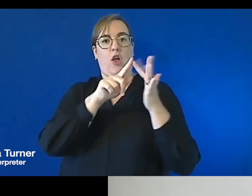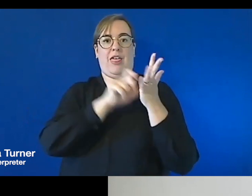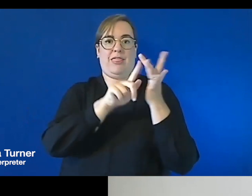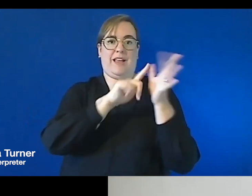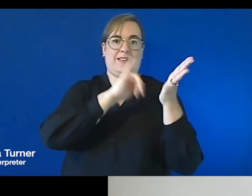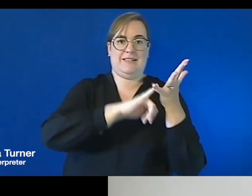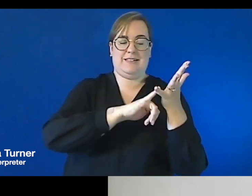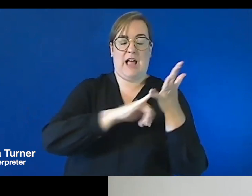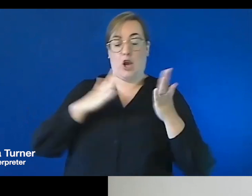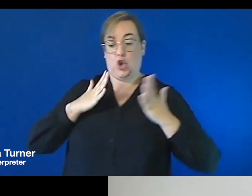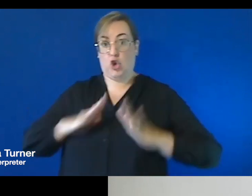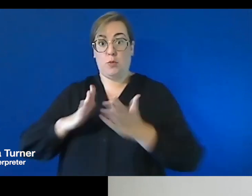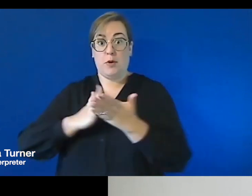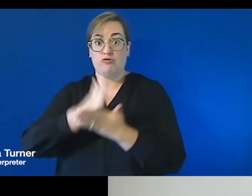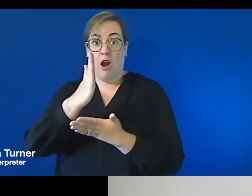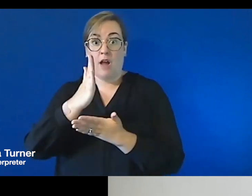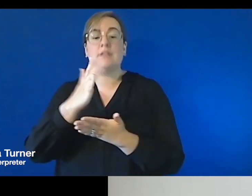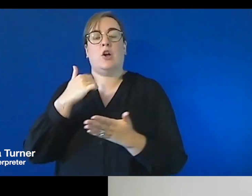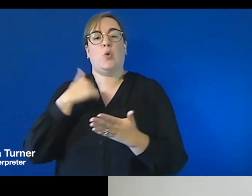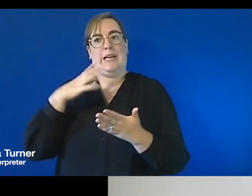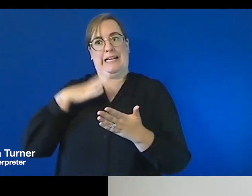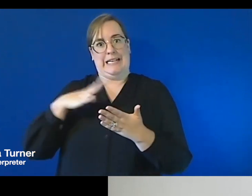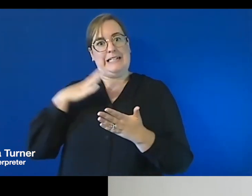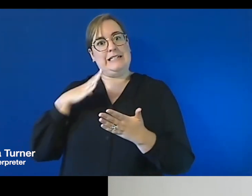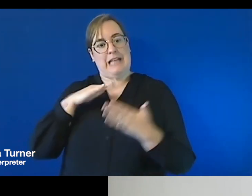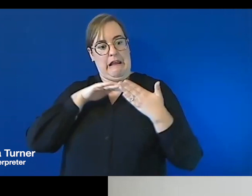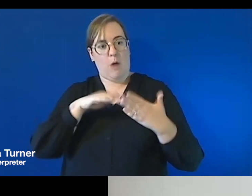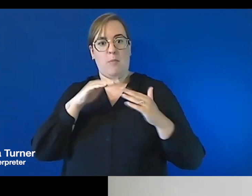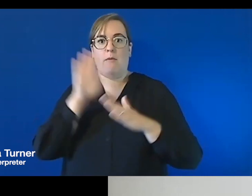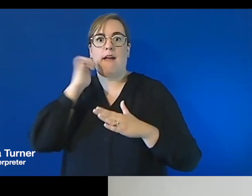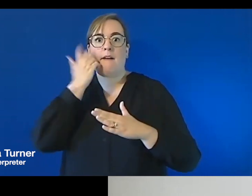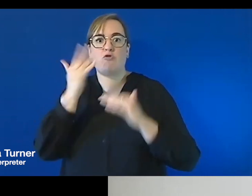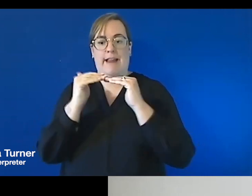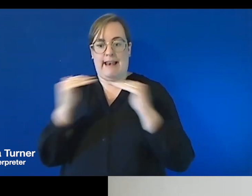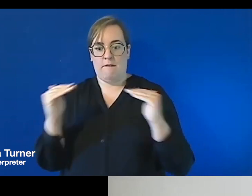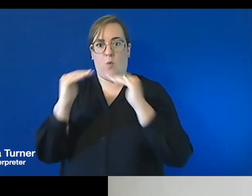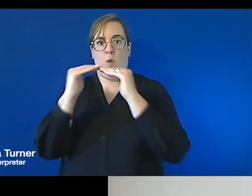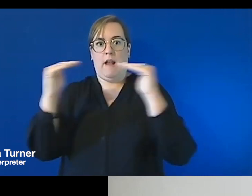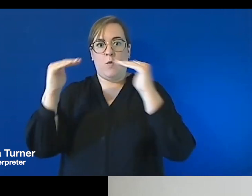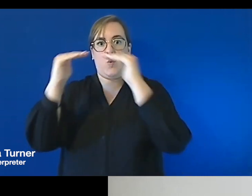to leverage with a framework on every level, we're able to create a policies and guidelines,